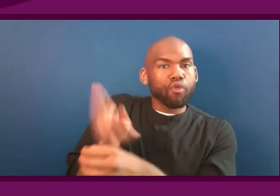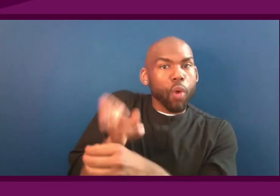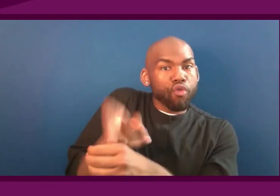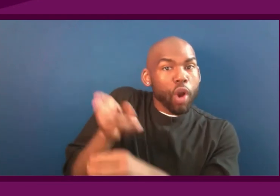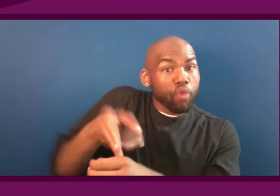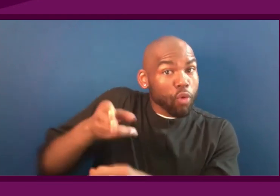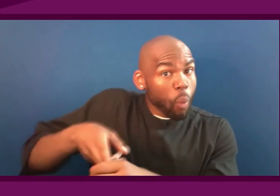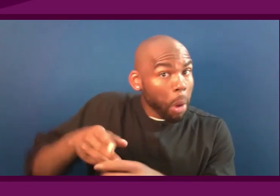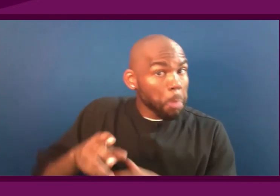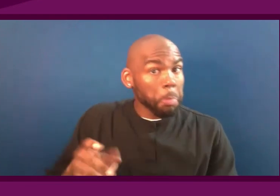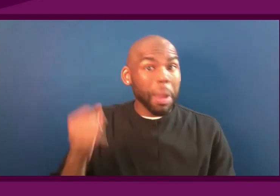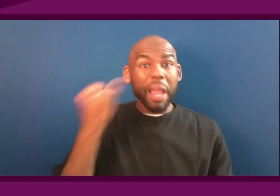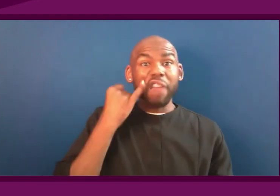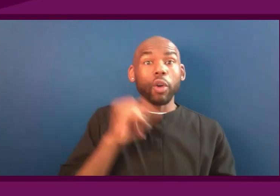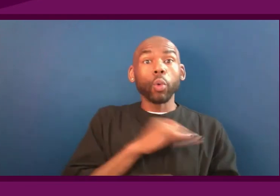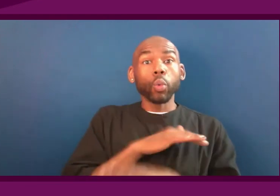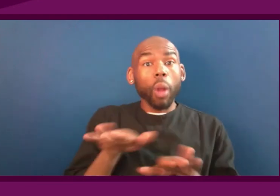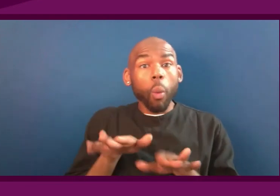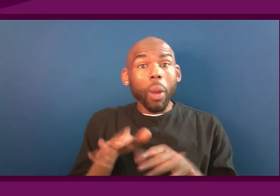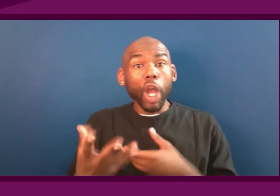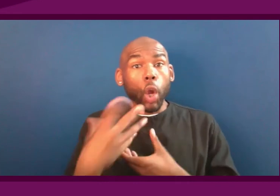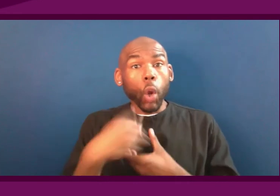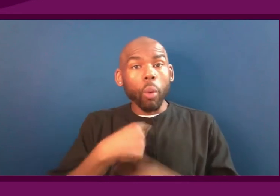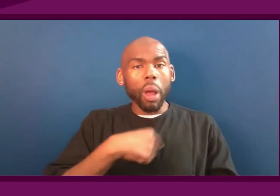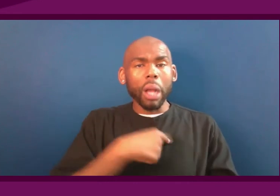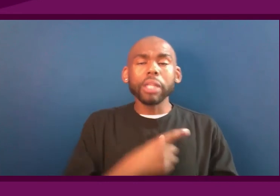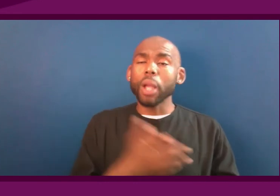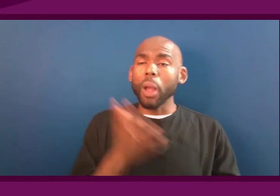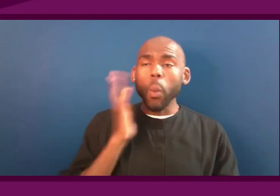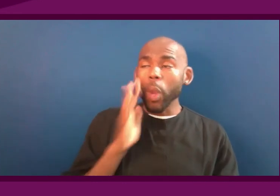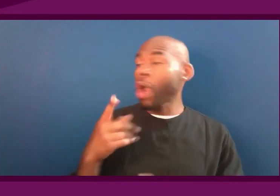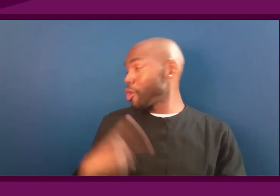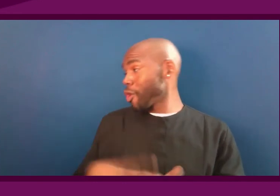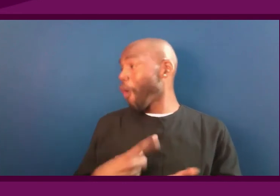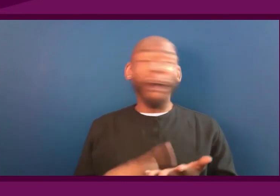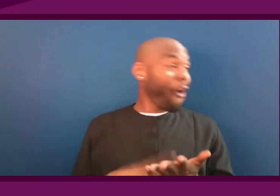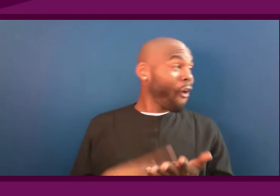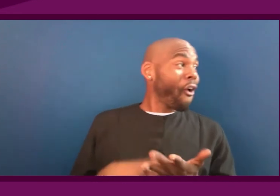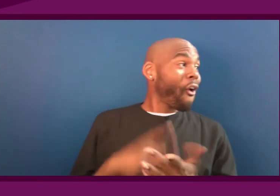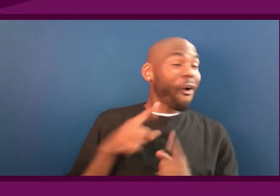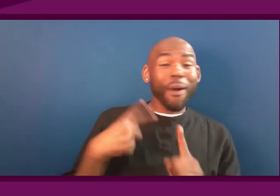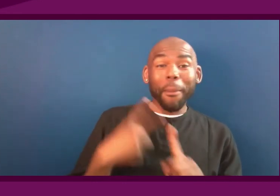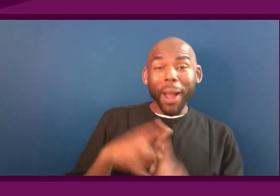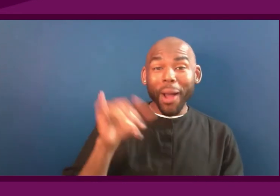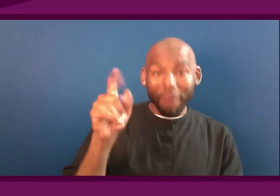okay that you're not including brown and black. It's not okay that you're not including more LGBT.